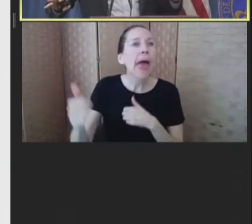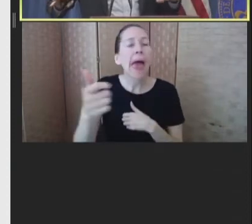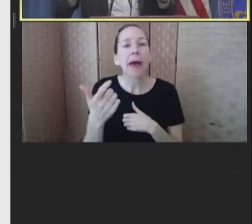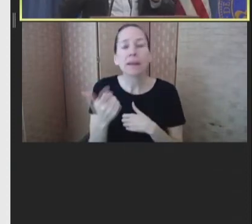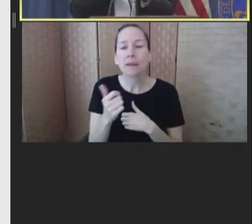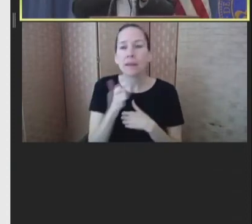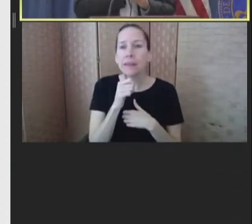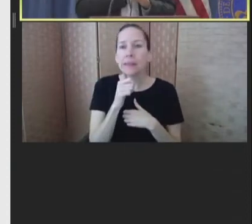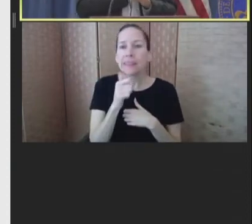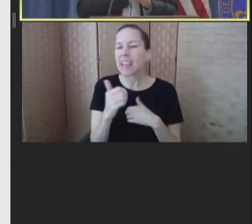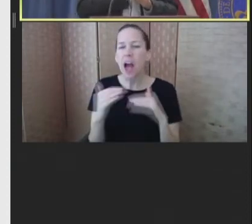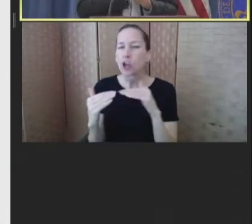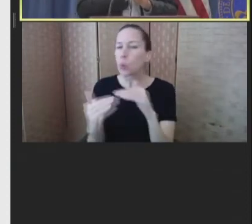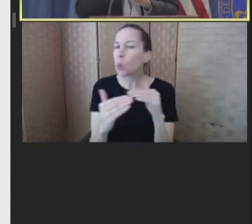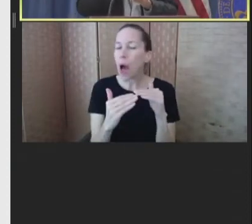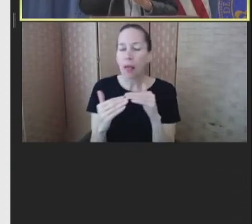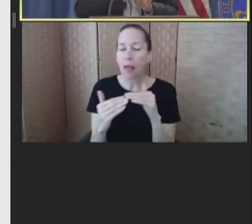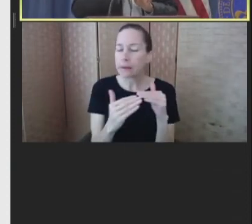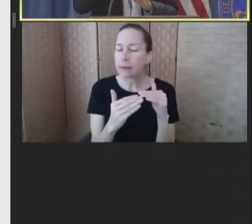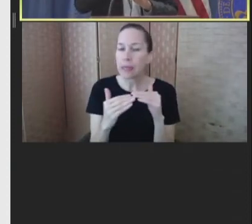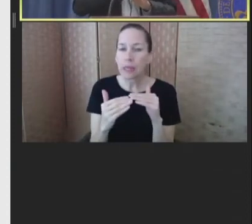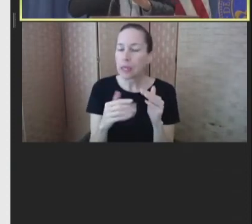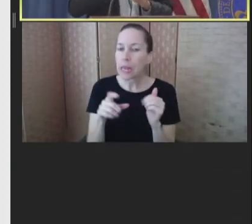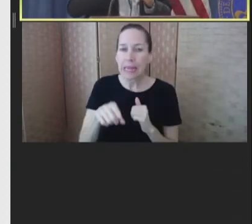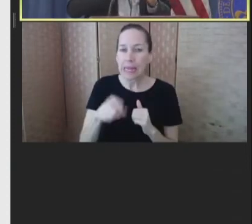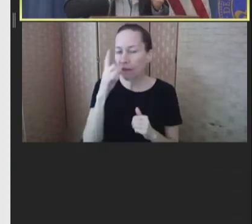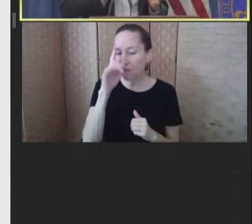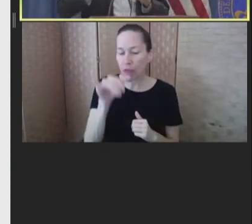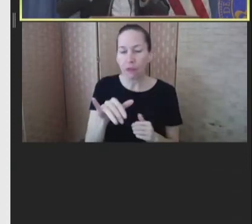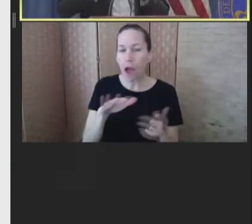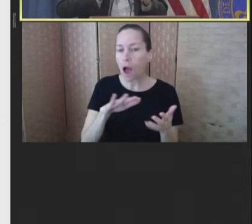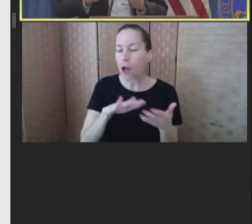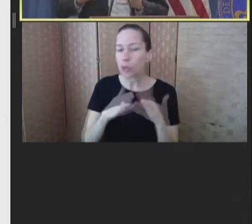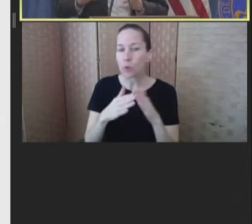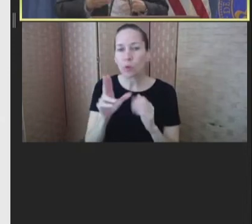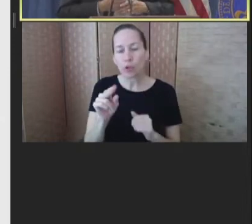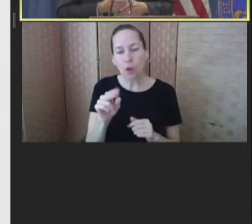but it's really constantly focusing and tilling that to shepherd everyone along at